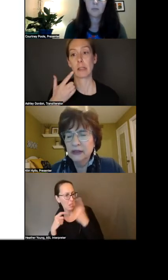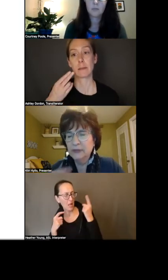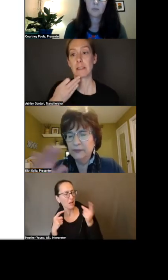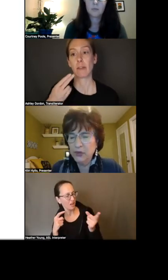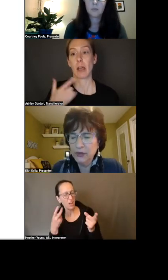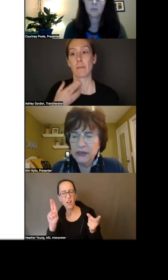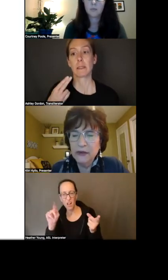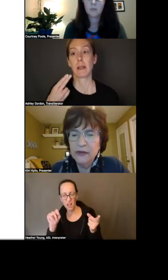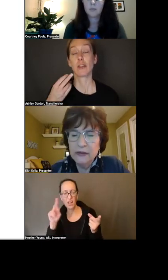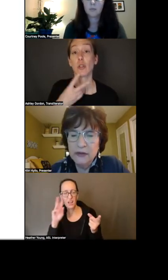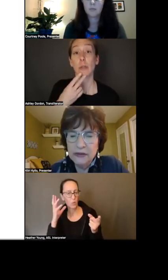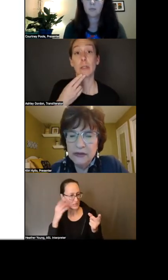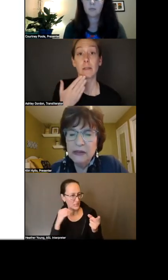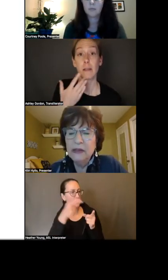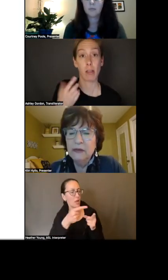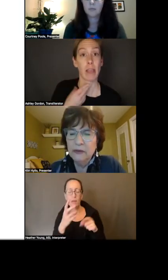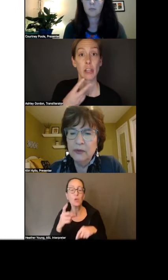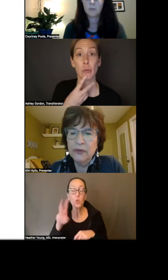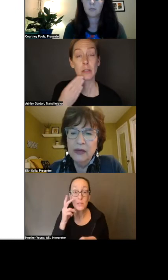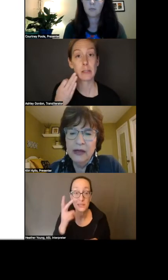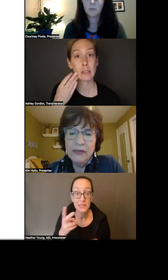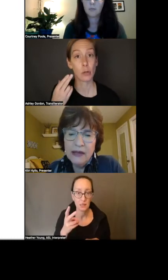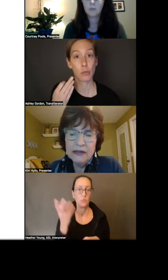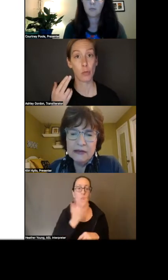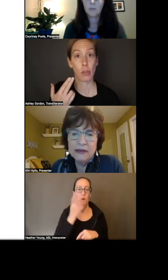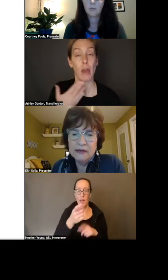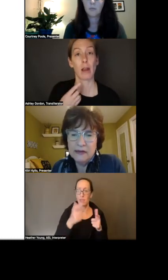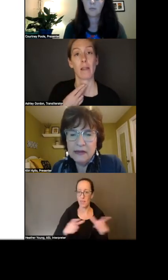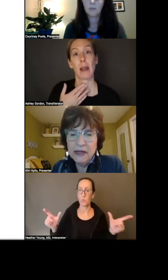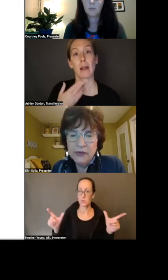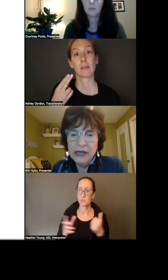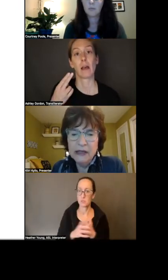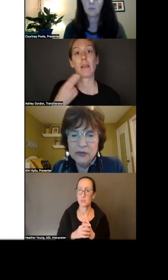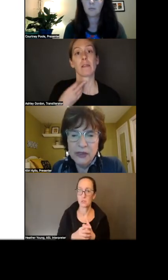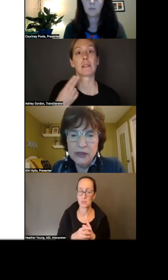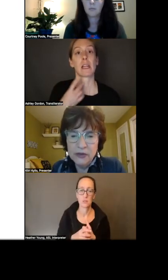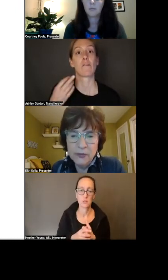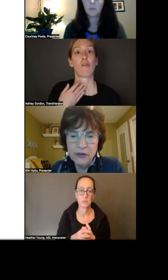So you can tell, you can see the growth. And this kind of writing is what he should have been